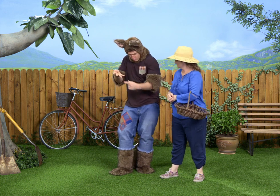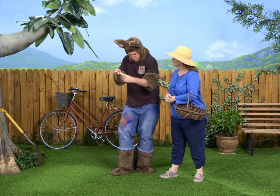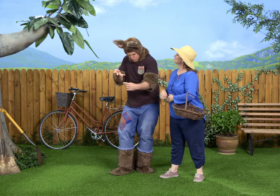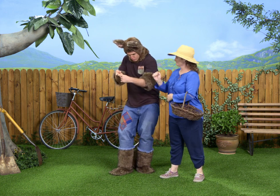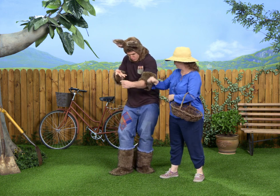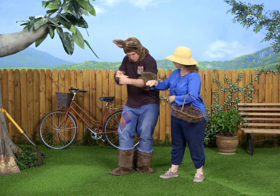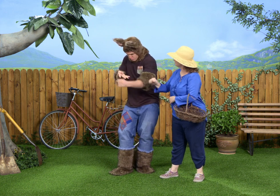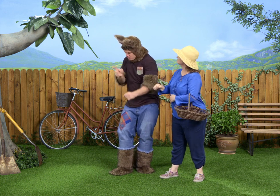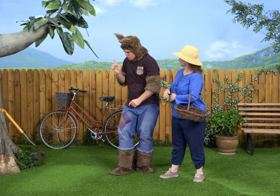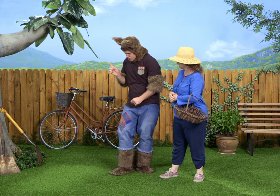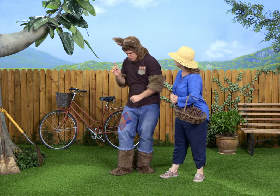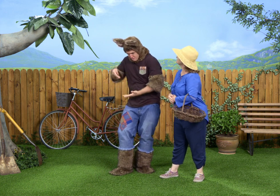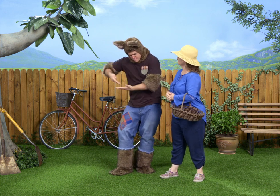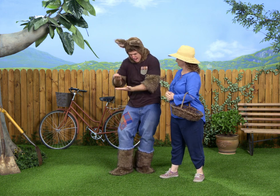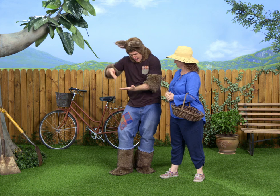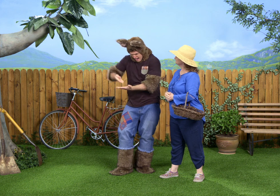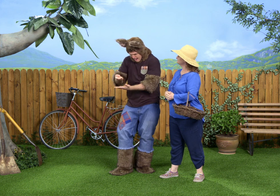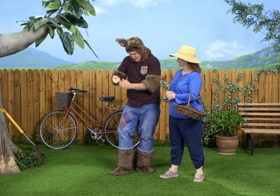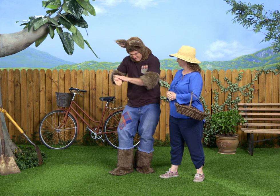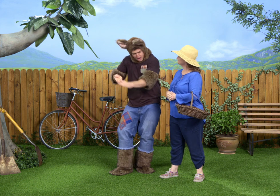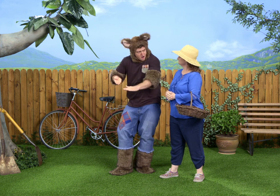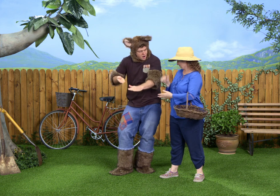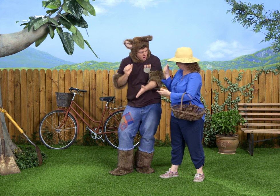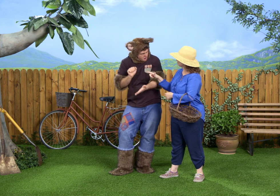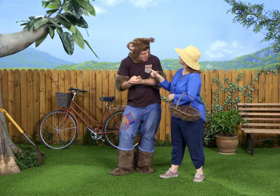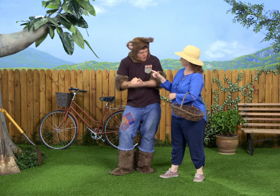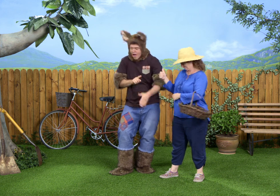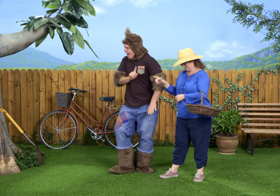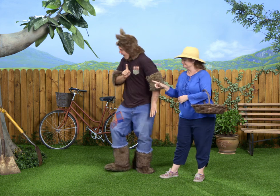The one with the prongs. And the spade has the flat bit.